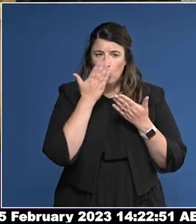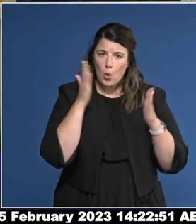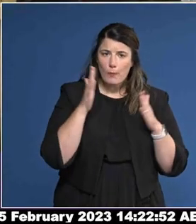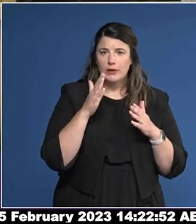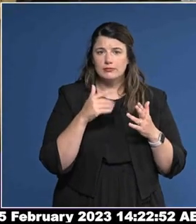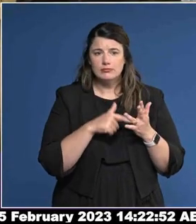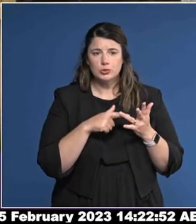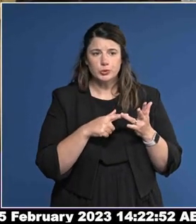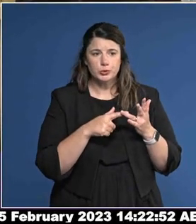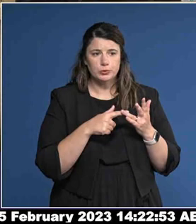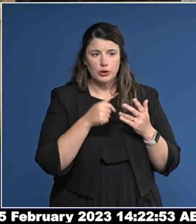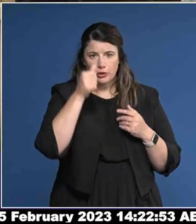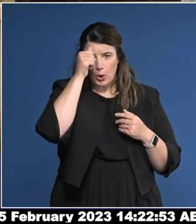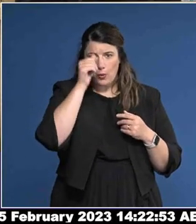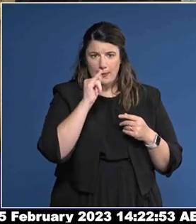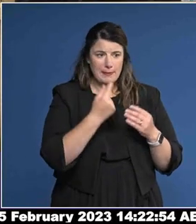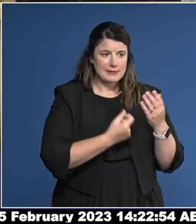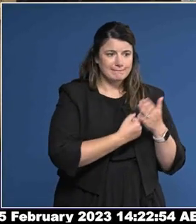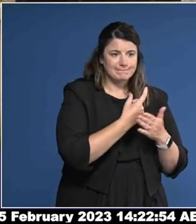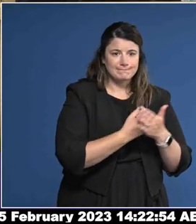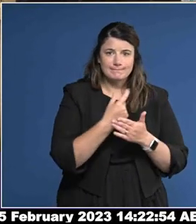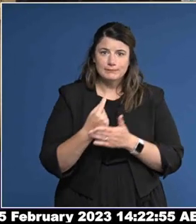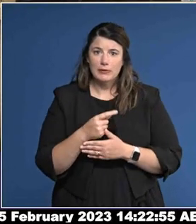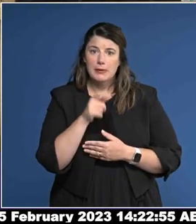serious incursion of a person's rights occurring in your service.